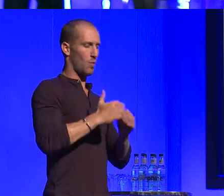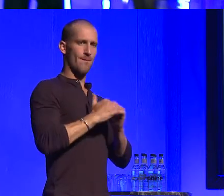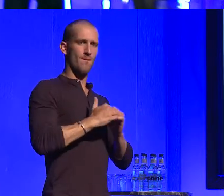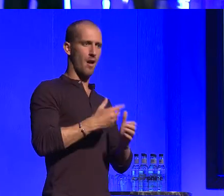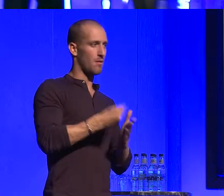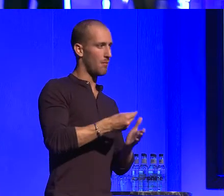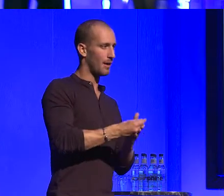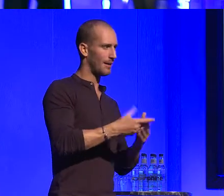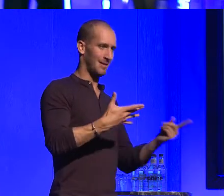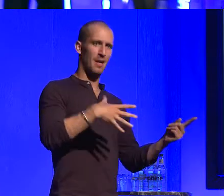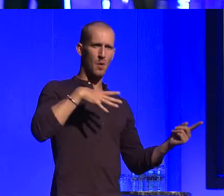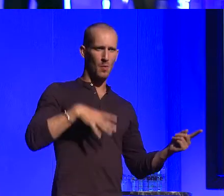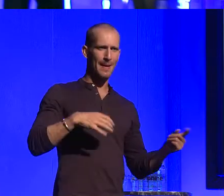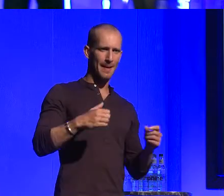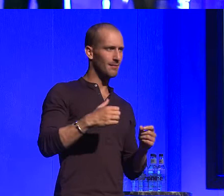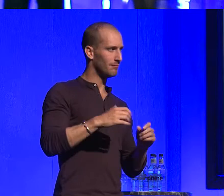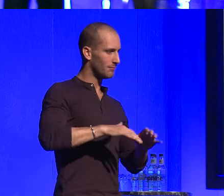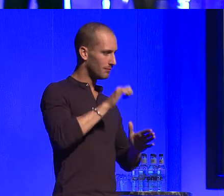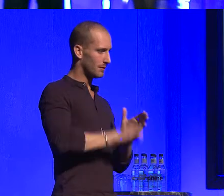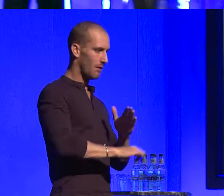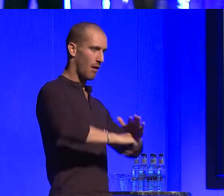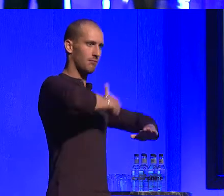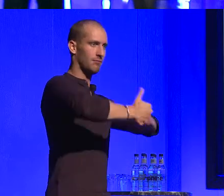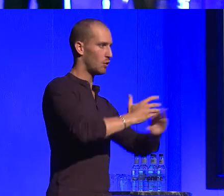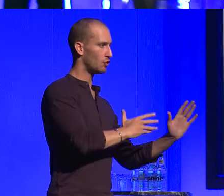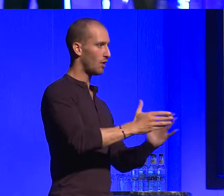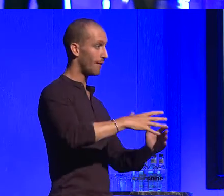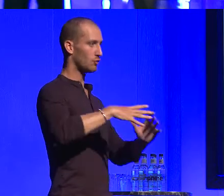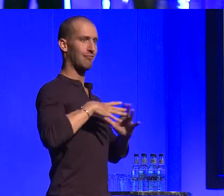be provided at the weekend.